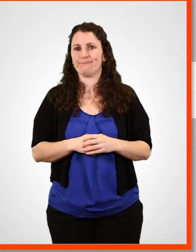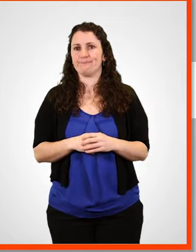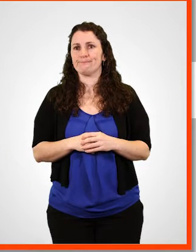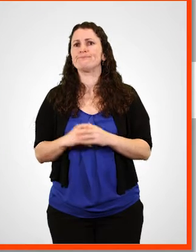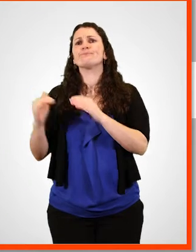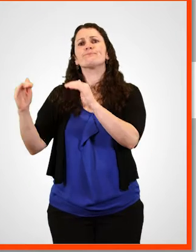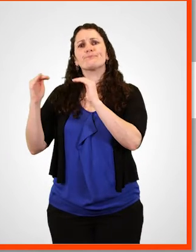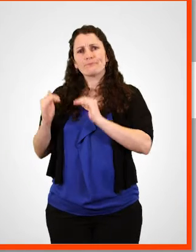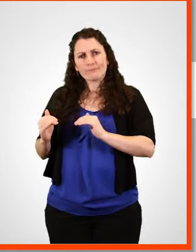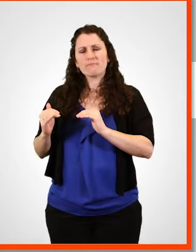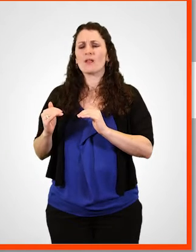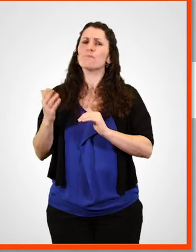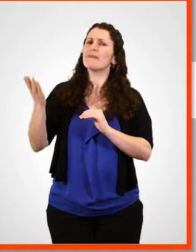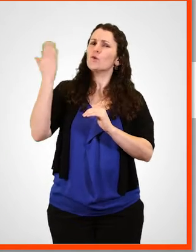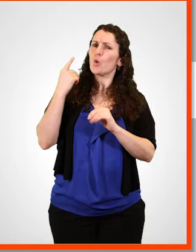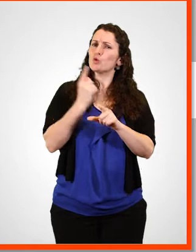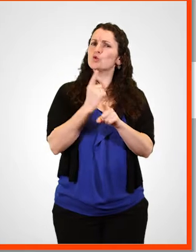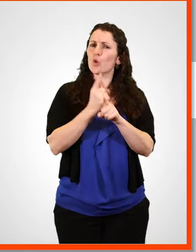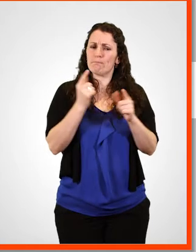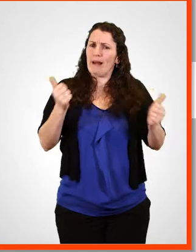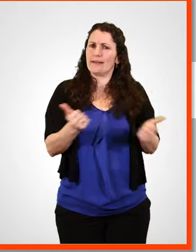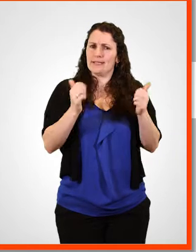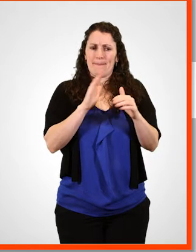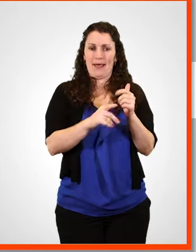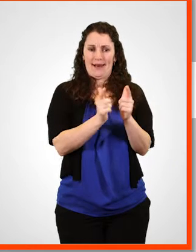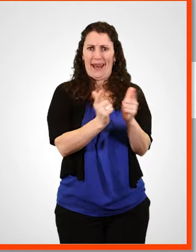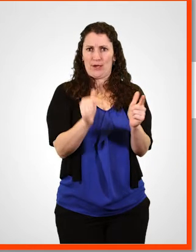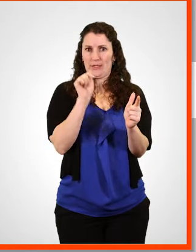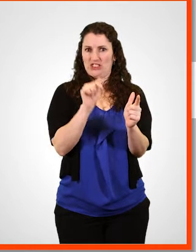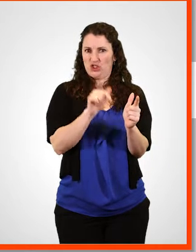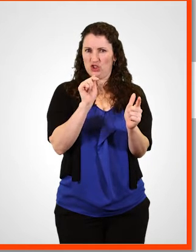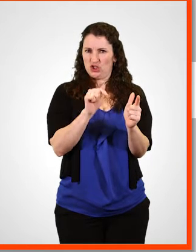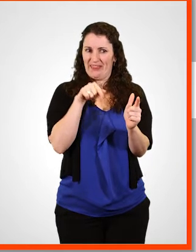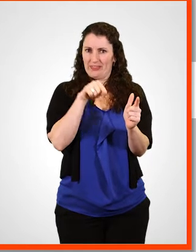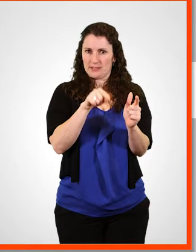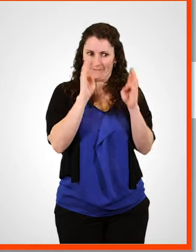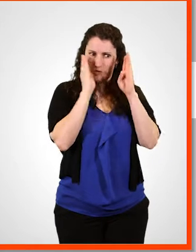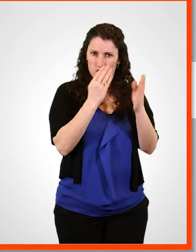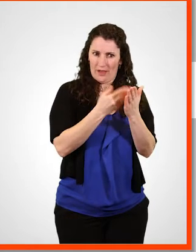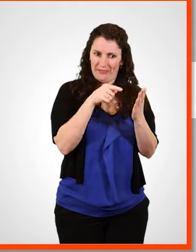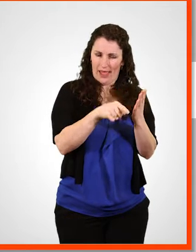and how that seems to be the focus and at this stage we start to shift and we become a little bit more print focused